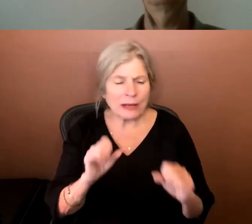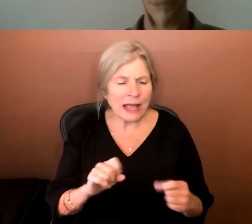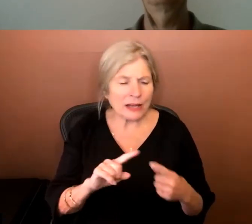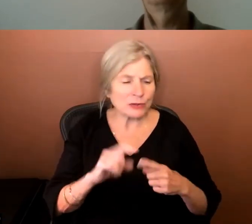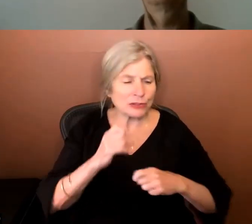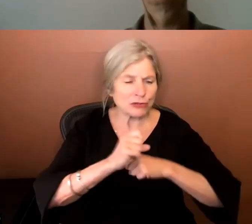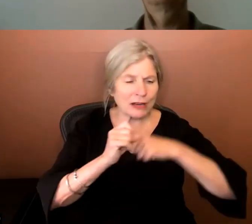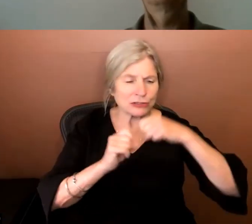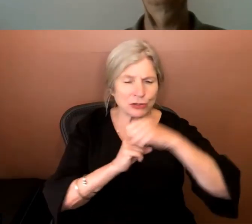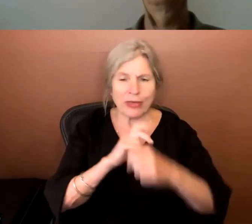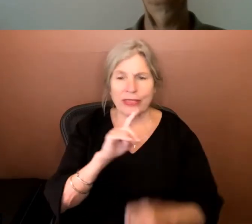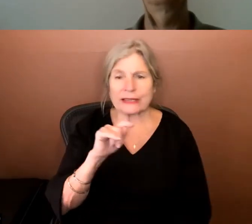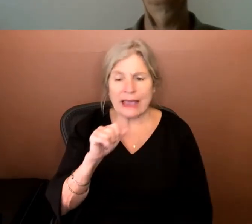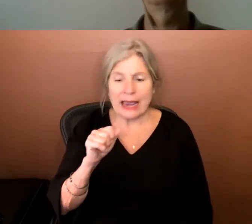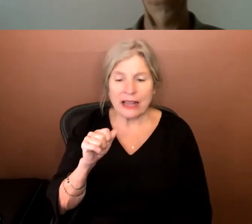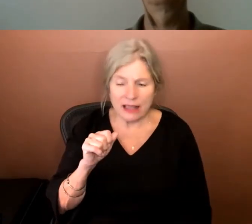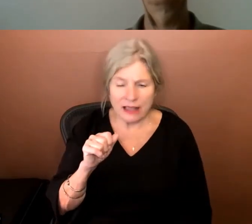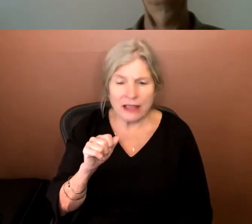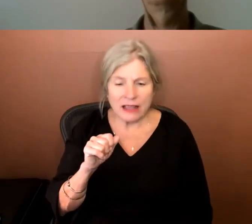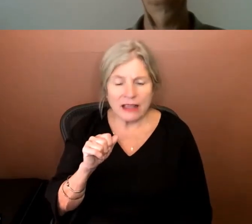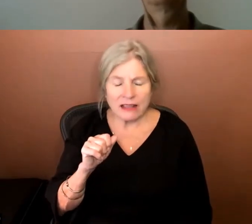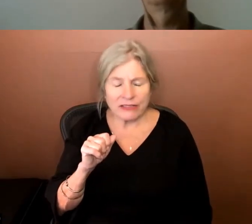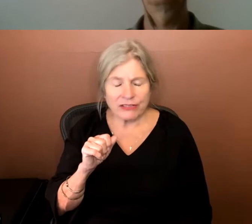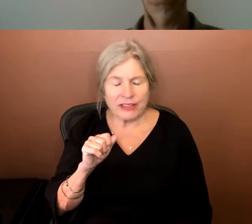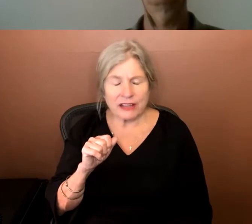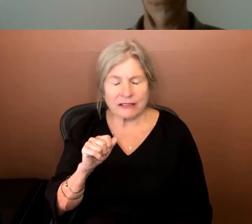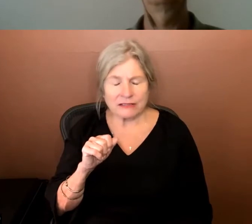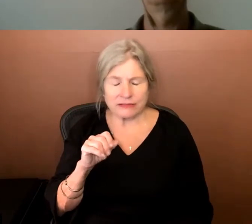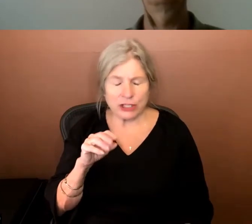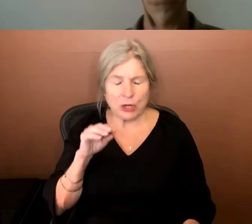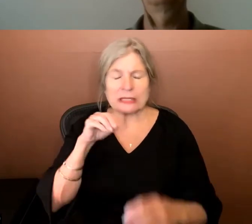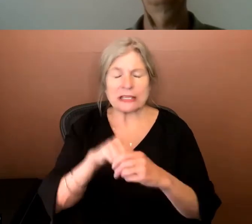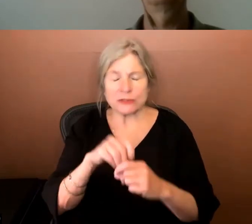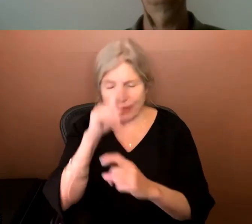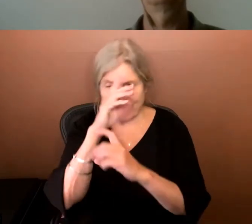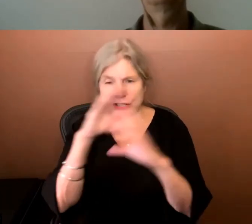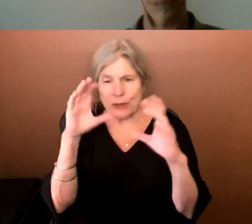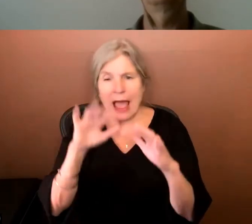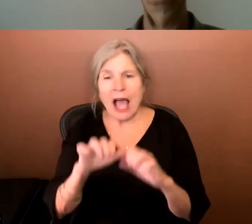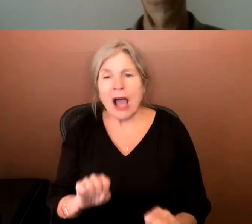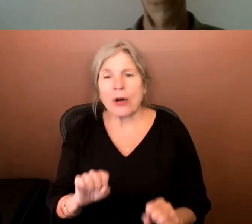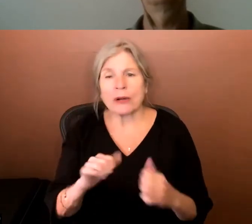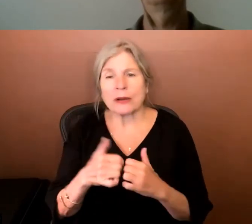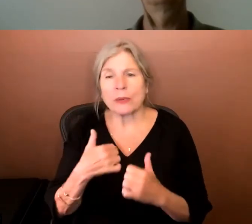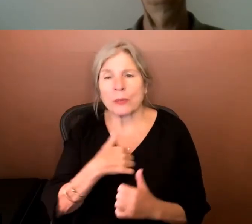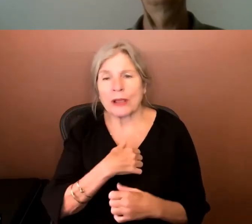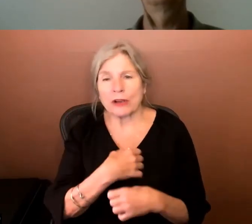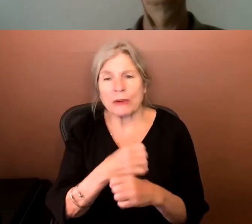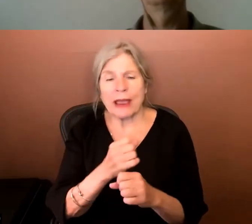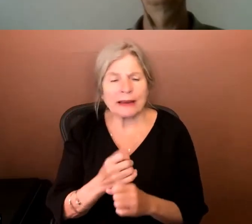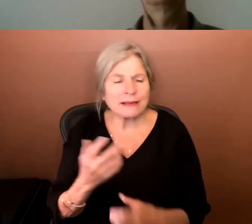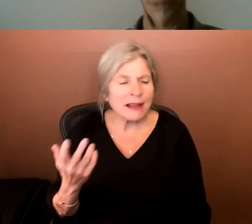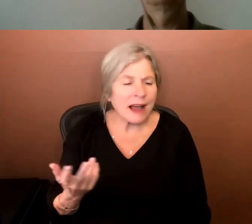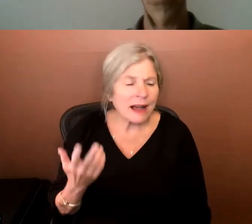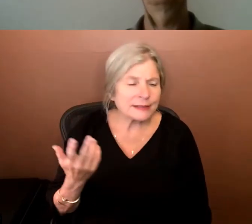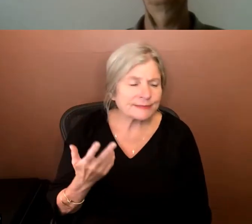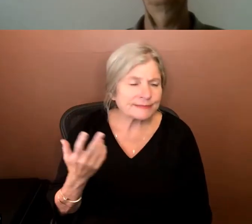data that goes into a visualization? How can we create a